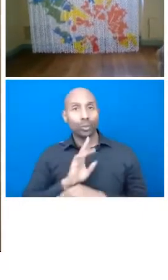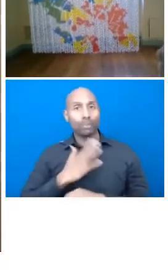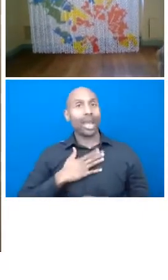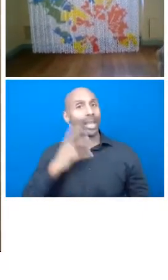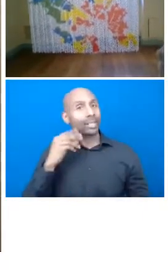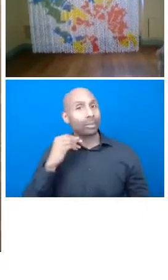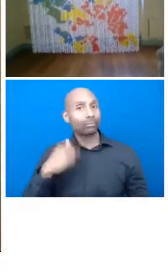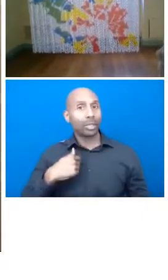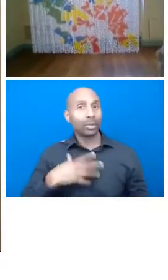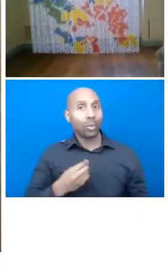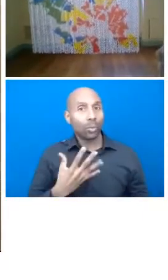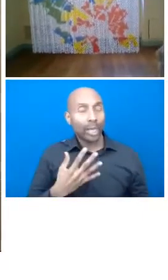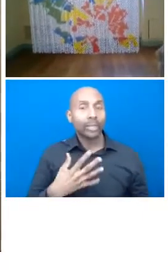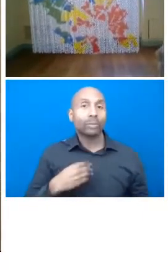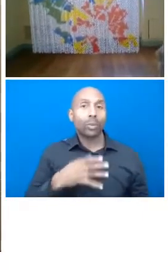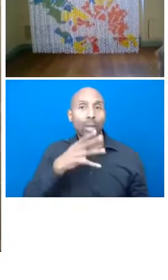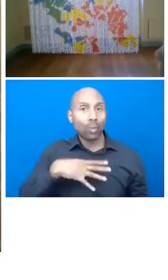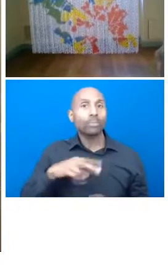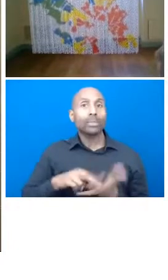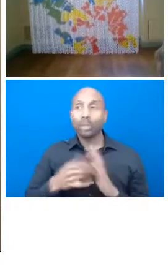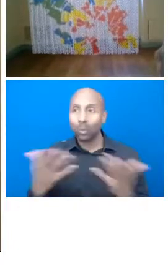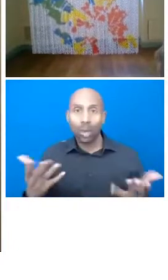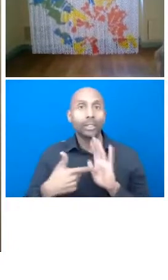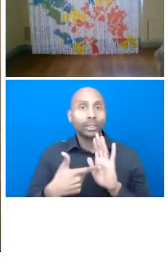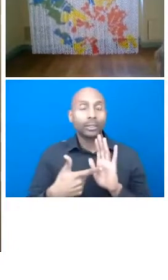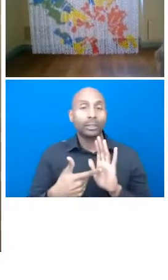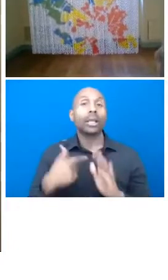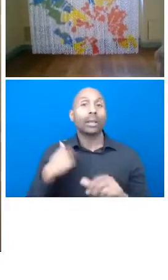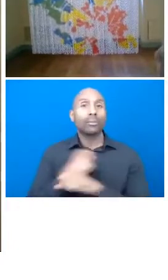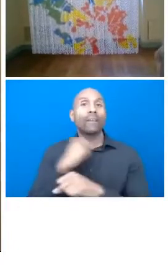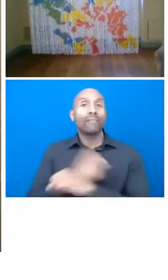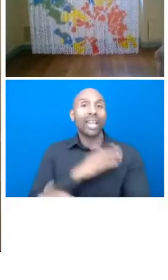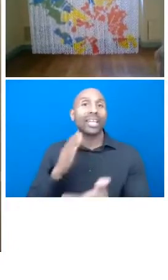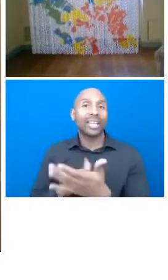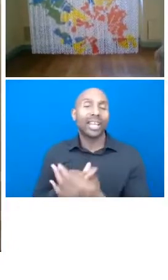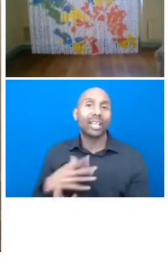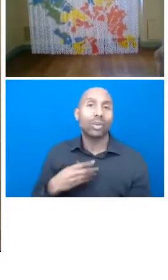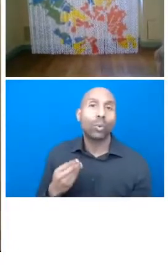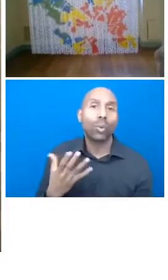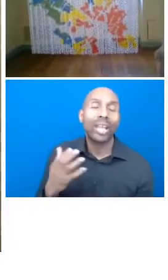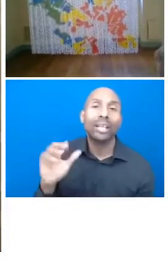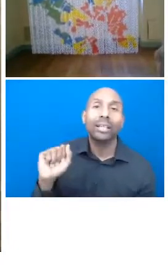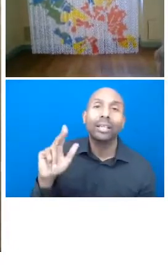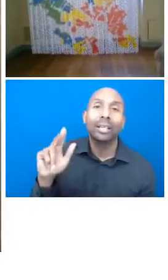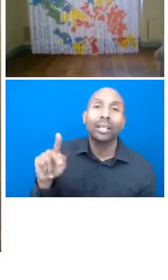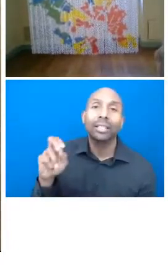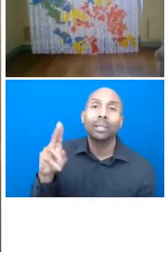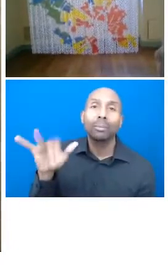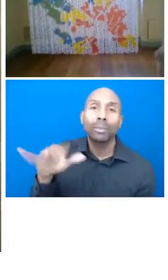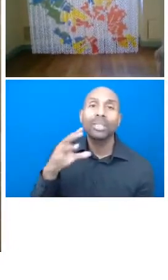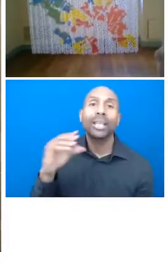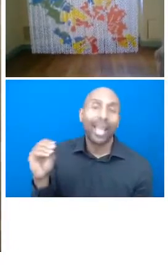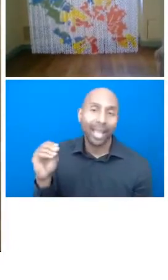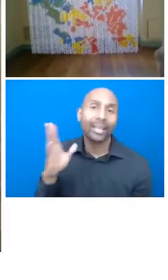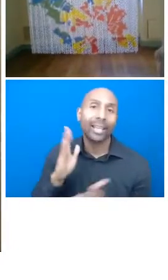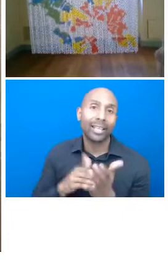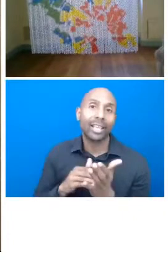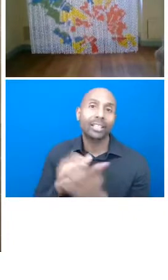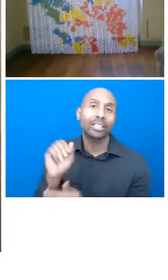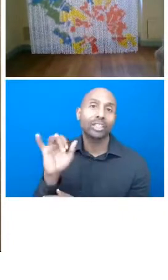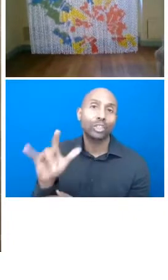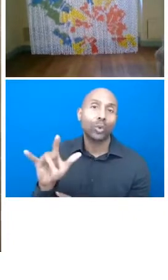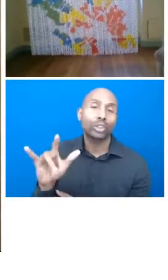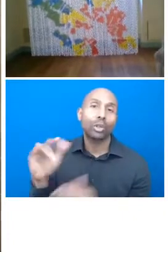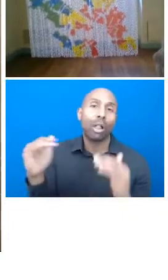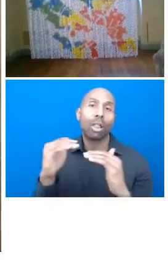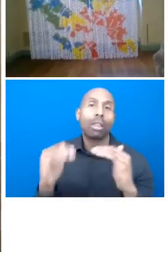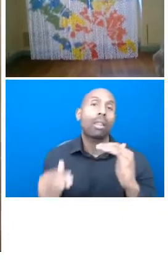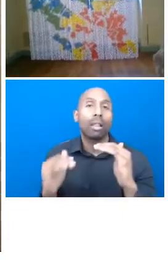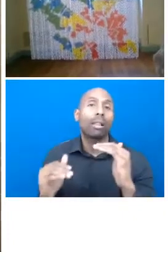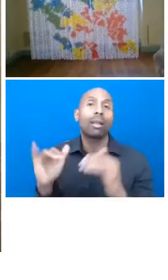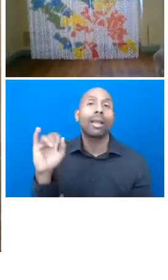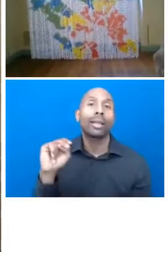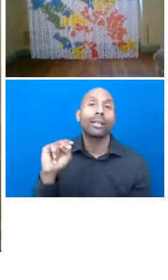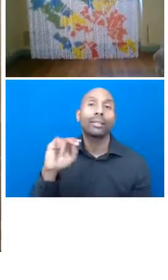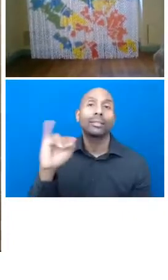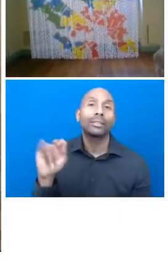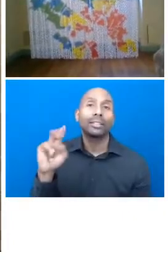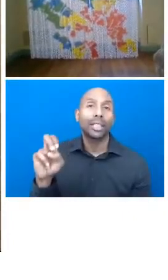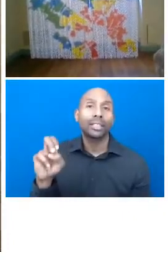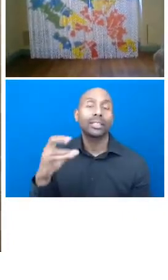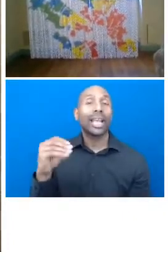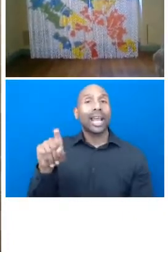to fight against white supremacy and social injustice, and do it from a place that I represent